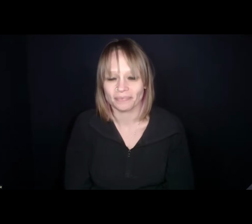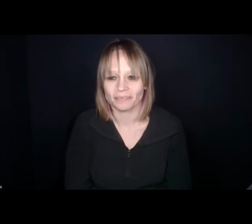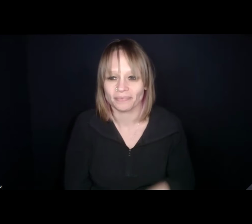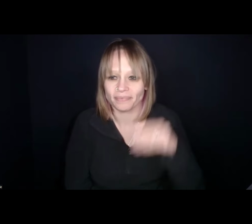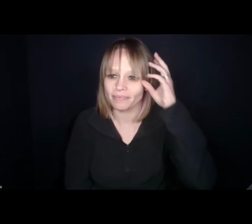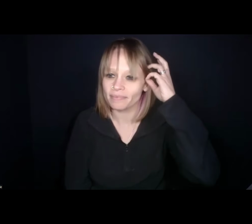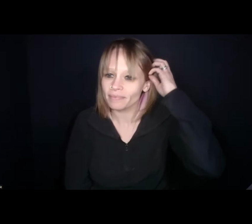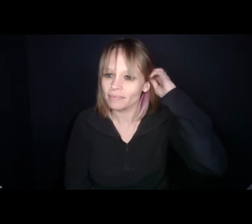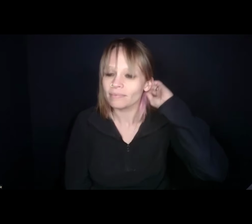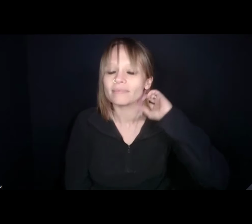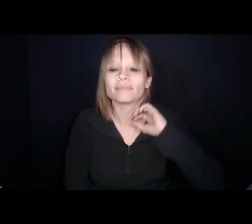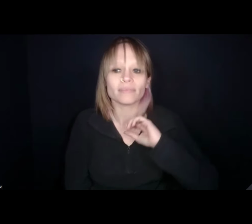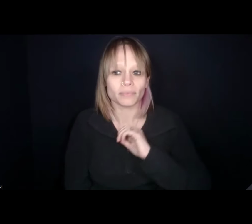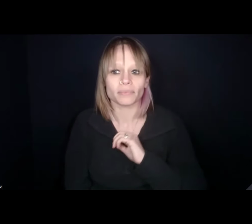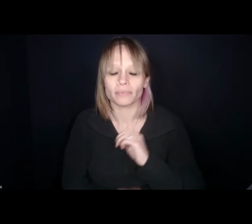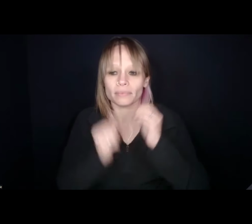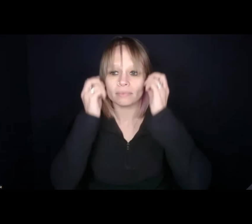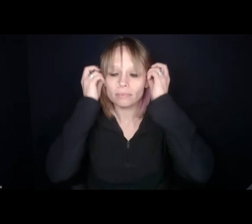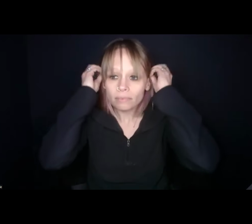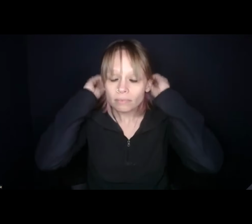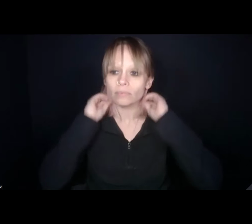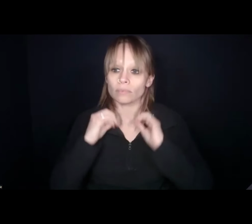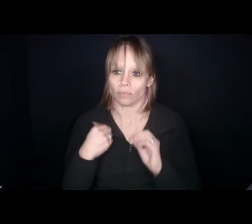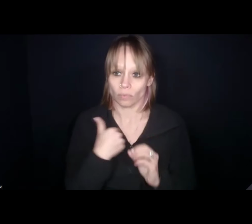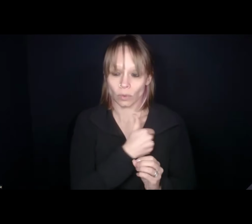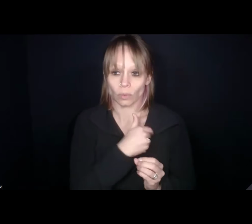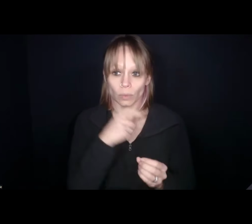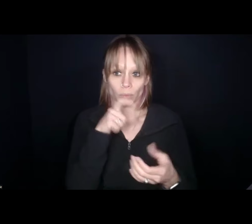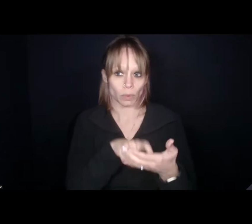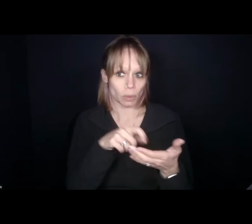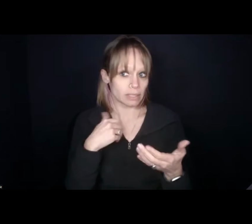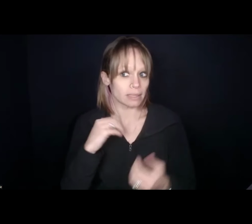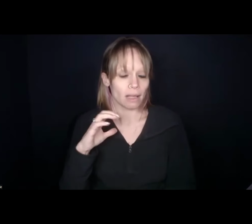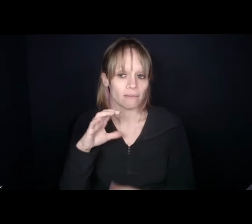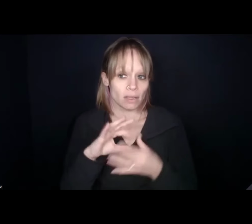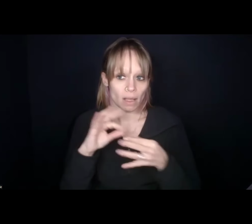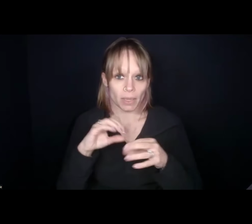We have a comment in the chat from Davita Gatewood. My son